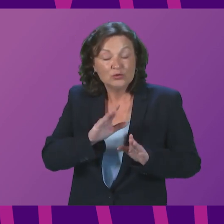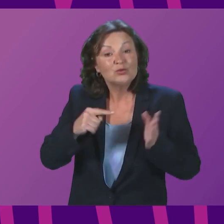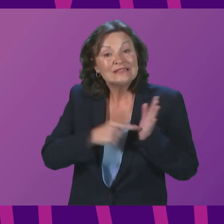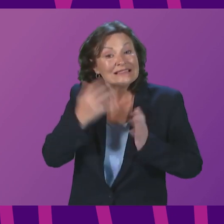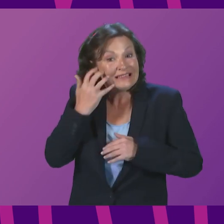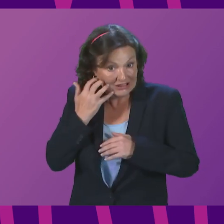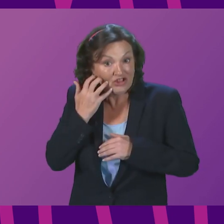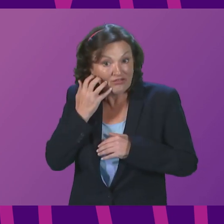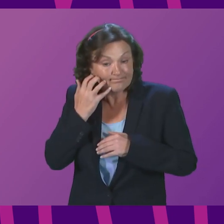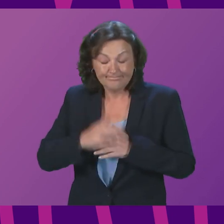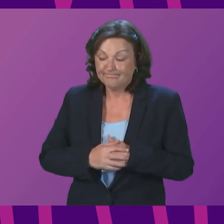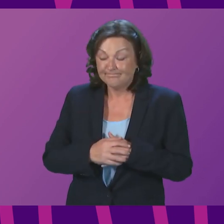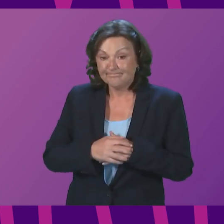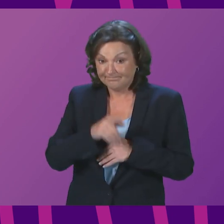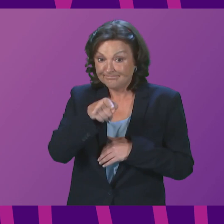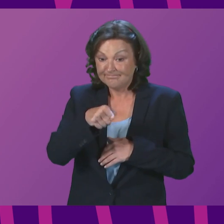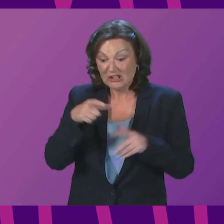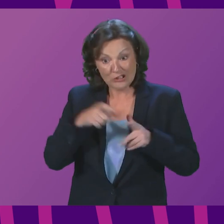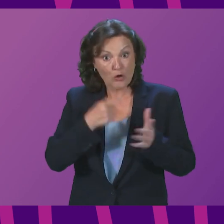that those investigations were published.